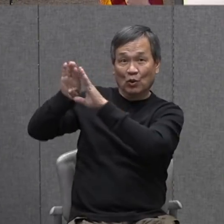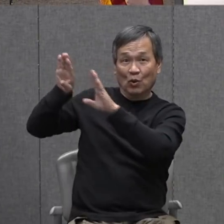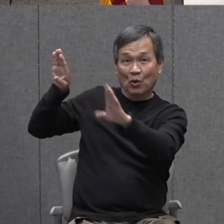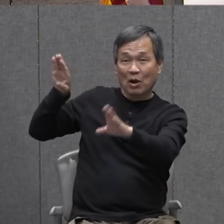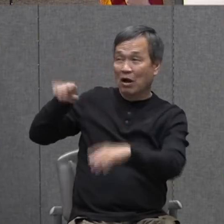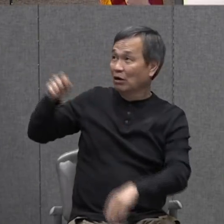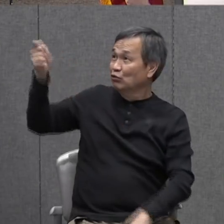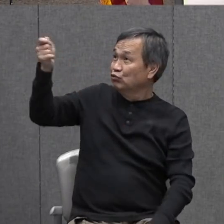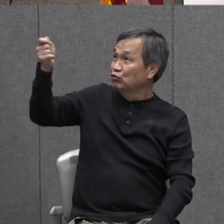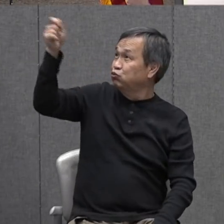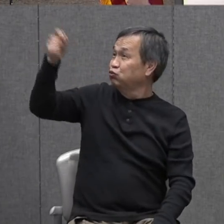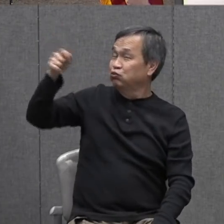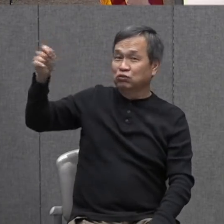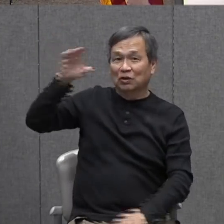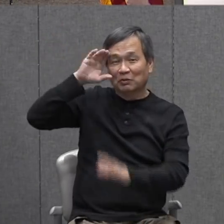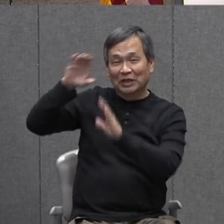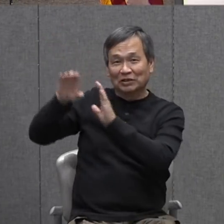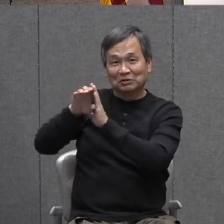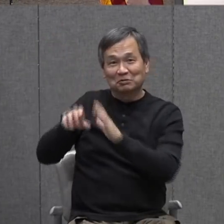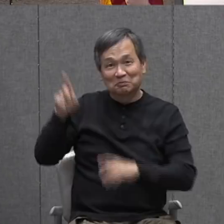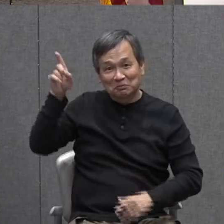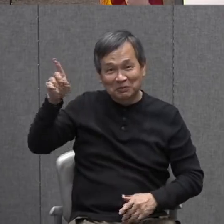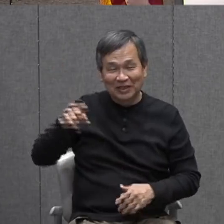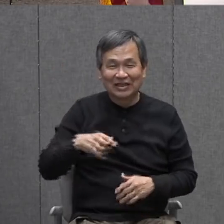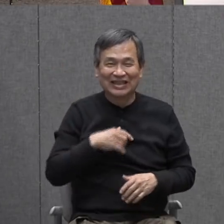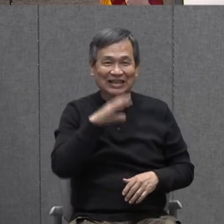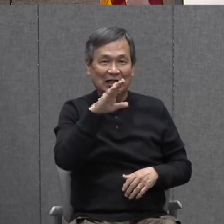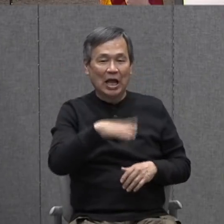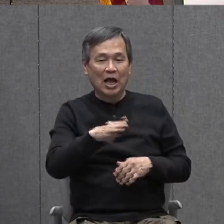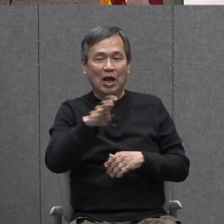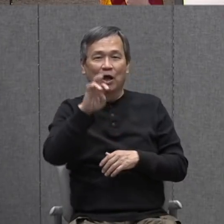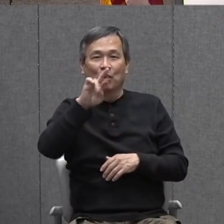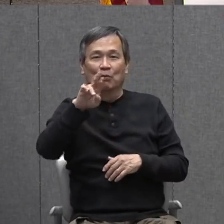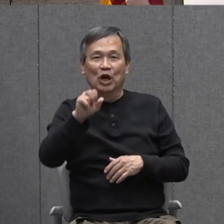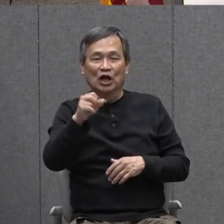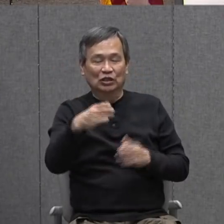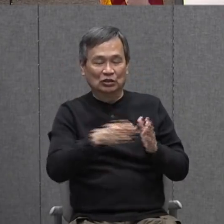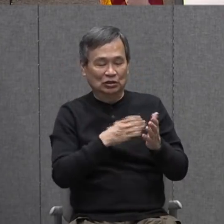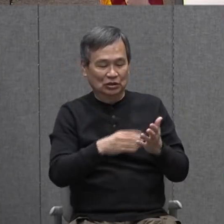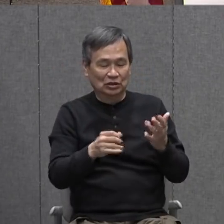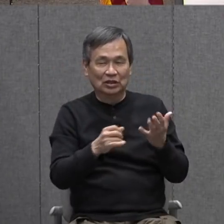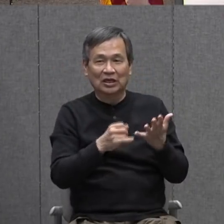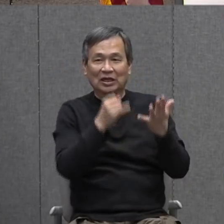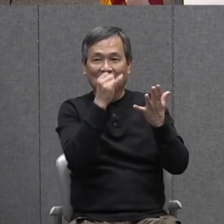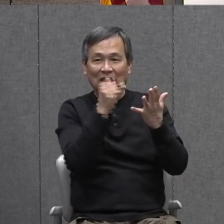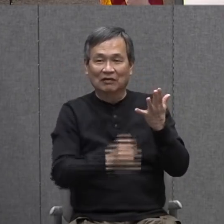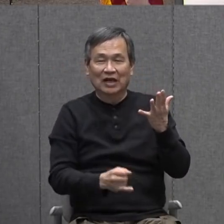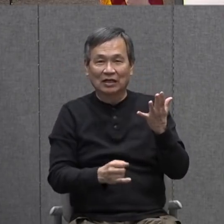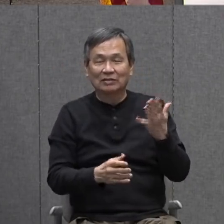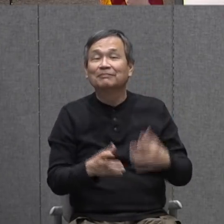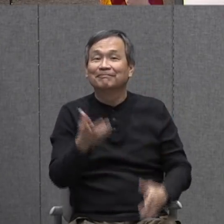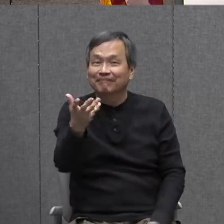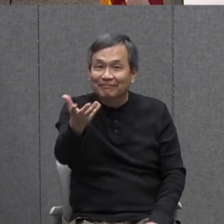And finally my fifth object I grabbed was my shoe. It's a little tattered and old